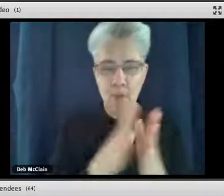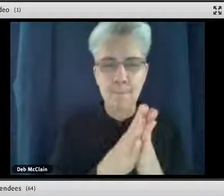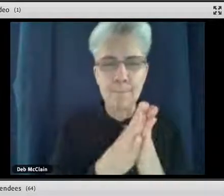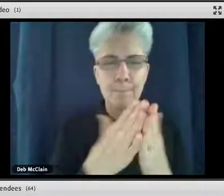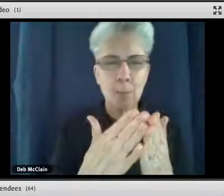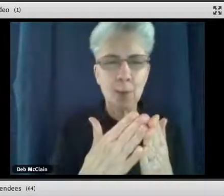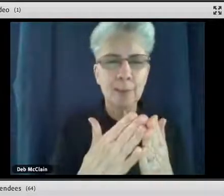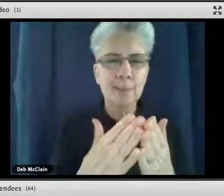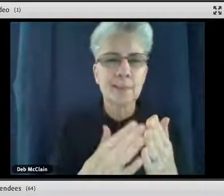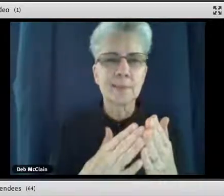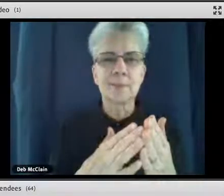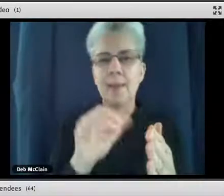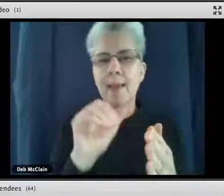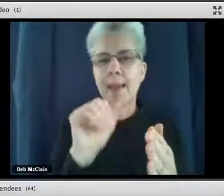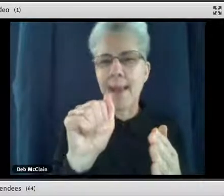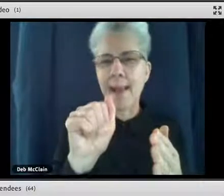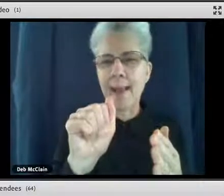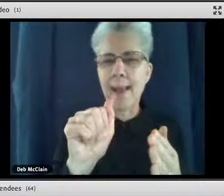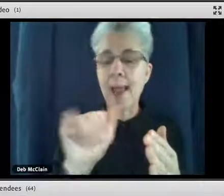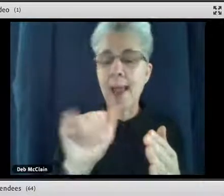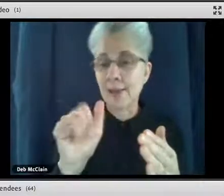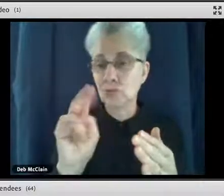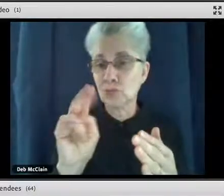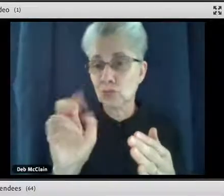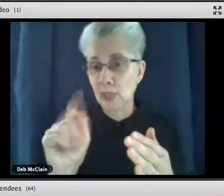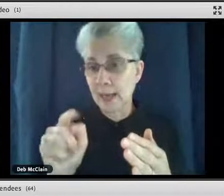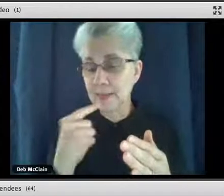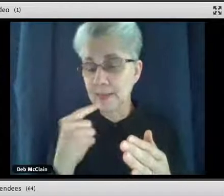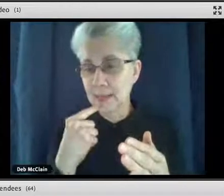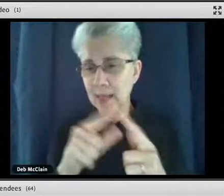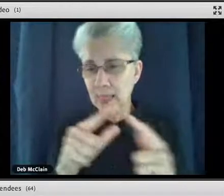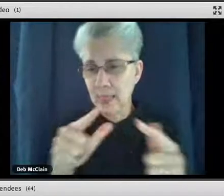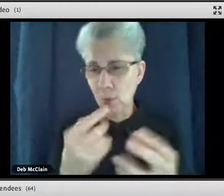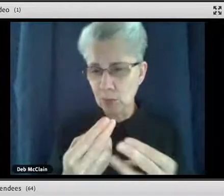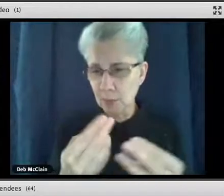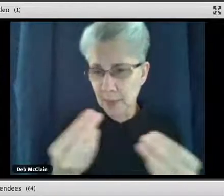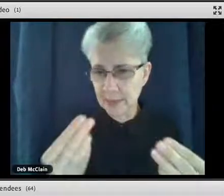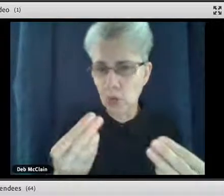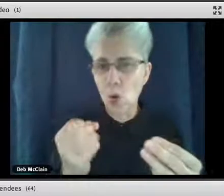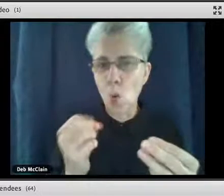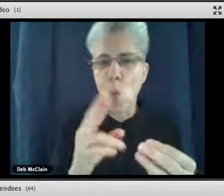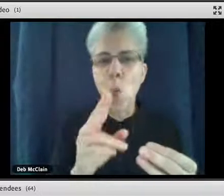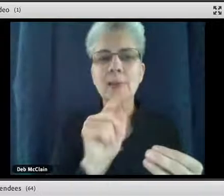that we'll be looking at for books is like, "a," as Janet was saying, language material